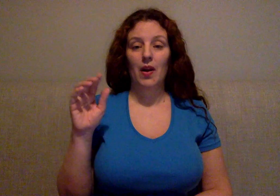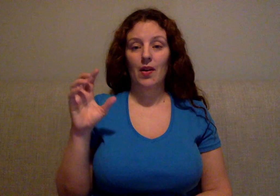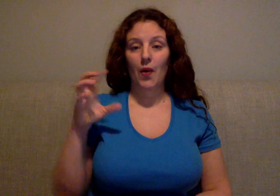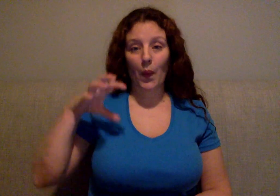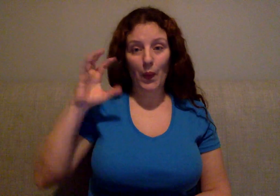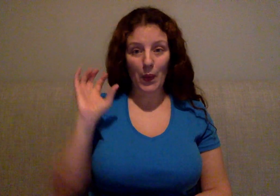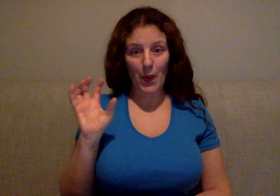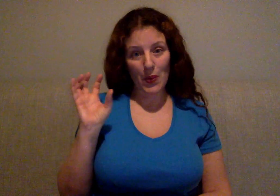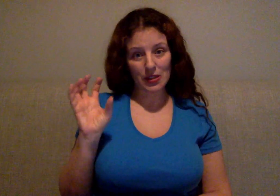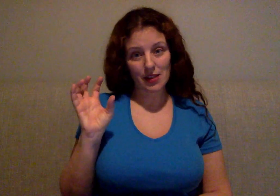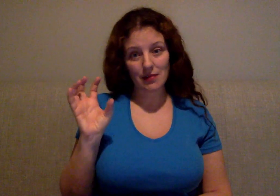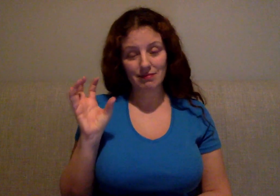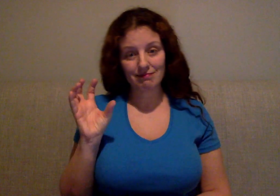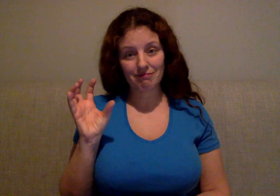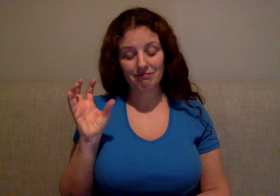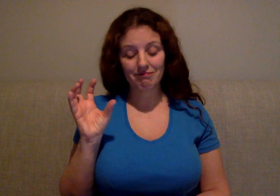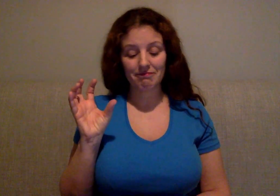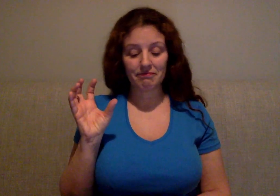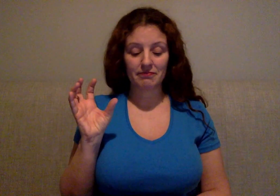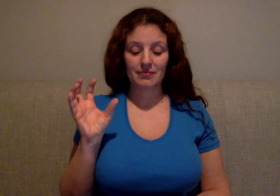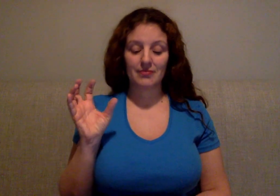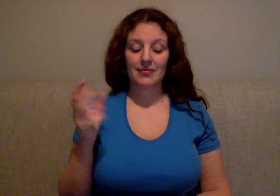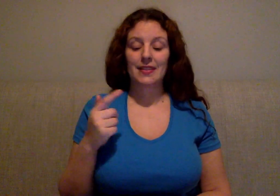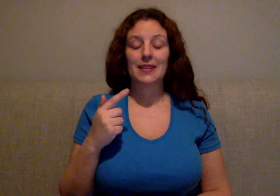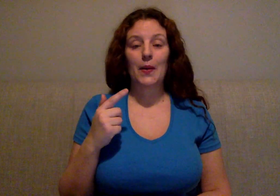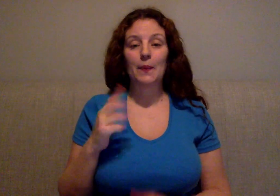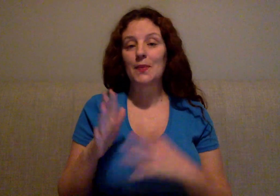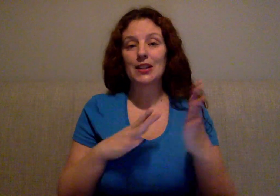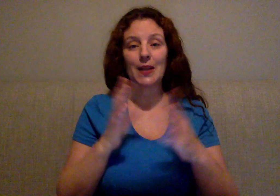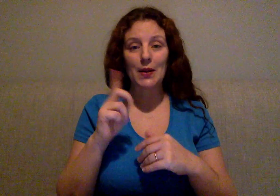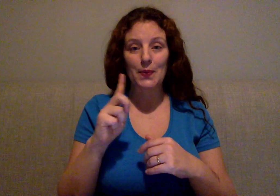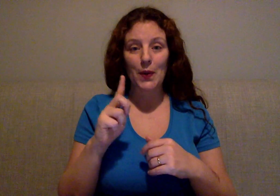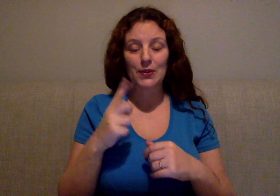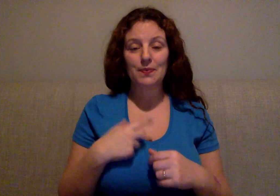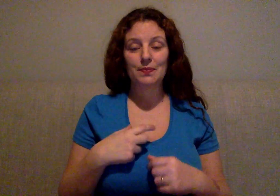Clawed handshape Signs what?